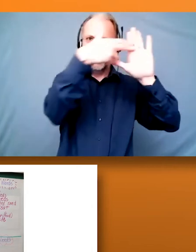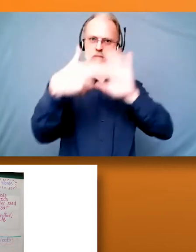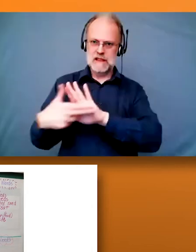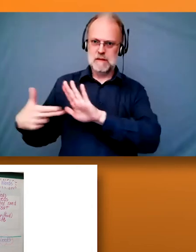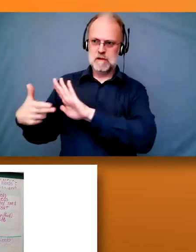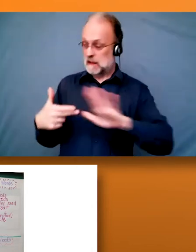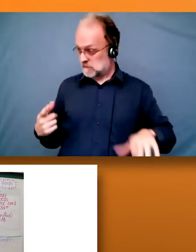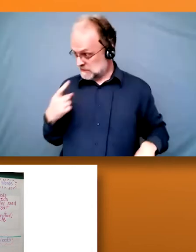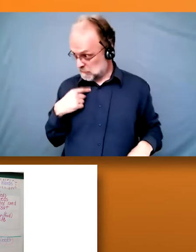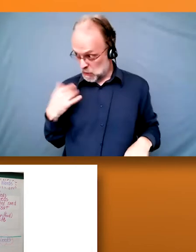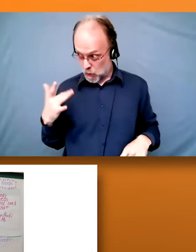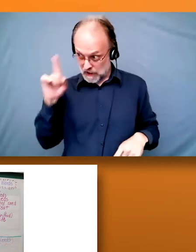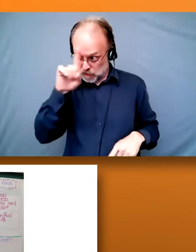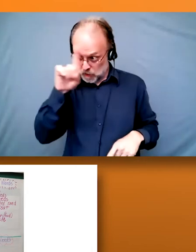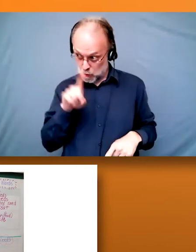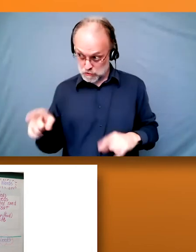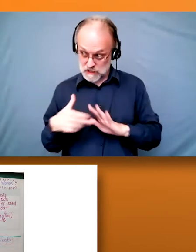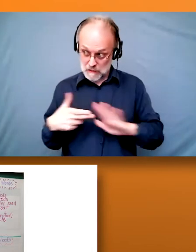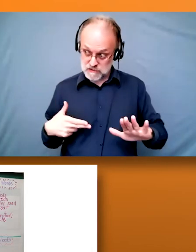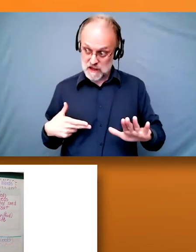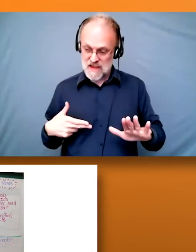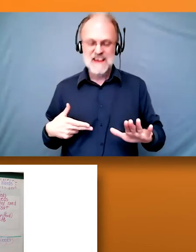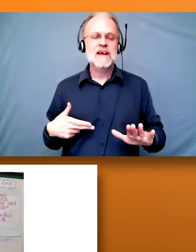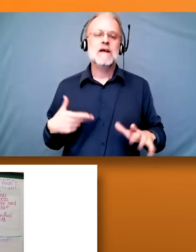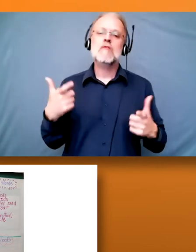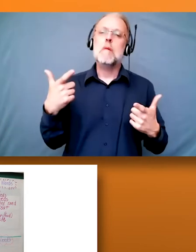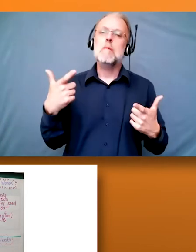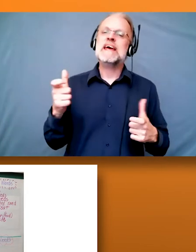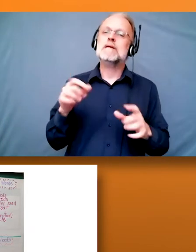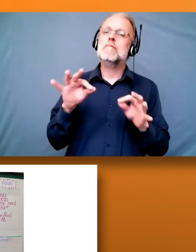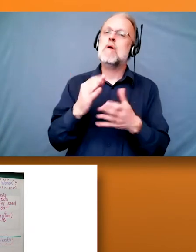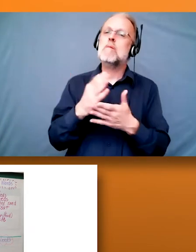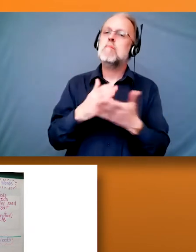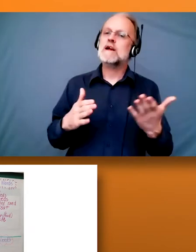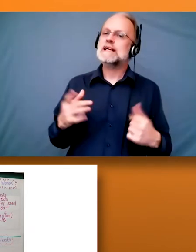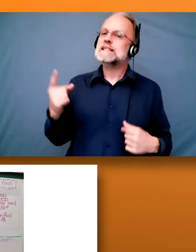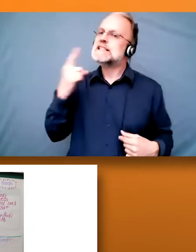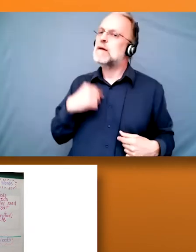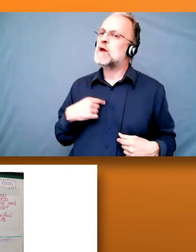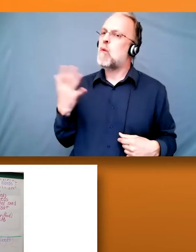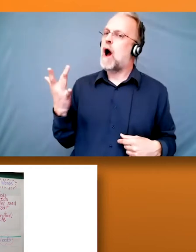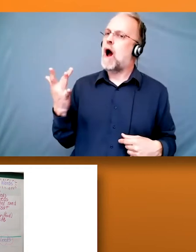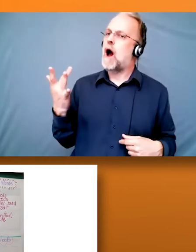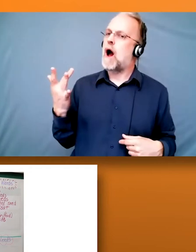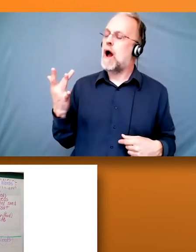and then they tell you why. The big piece of this is telling you why. That's where you can see sometimes some breakdowns